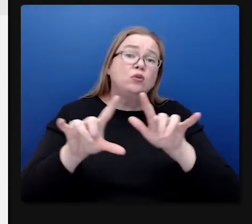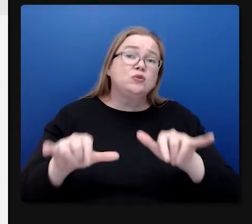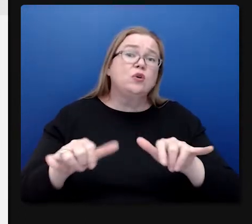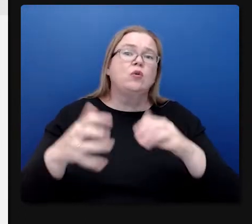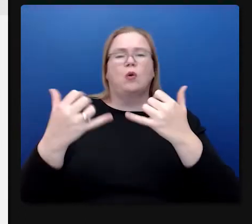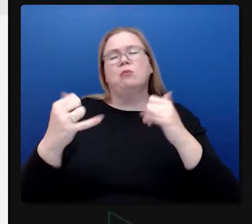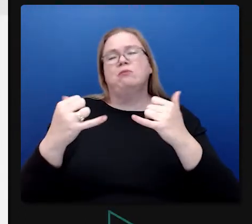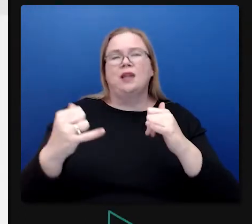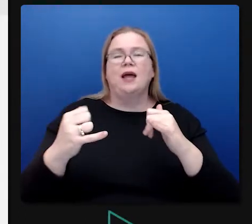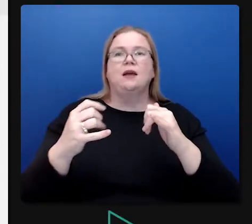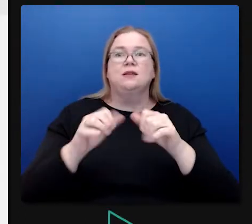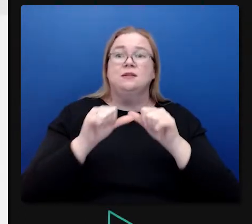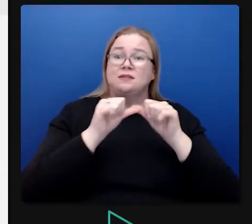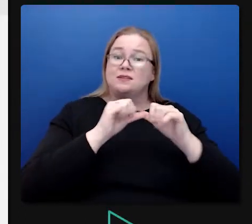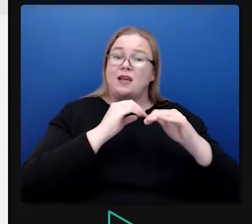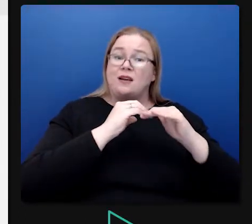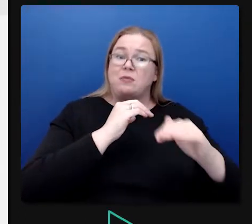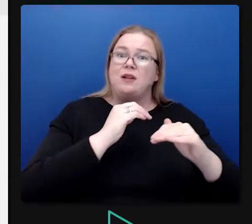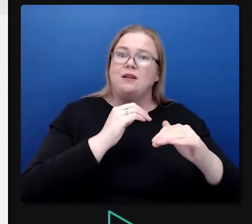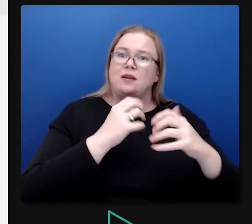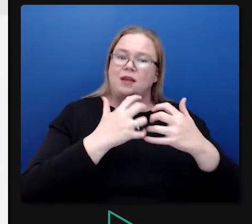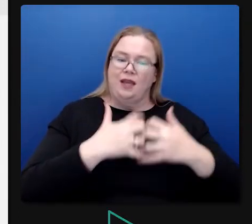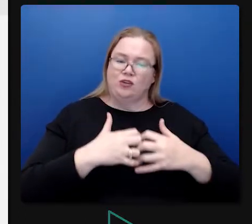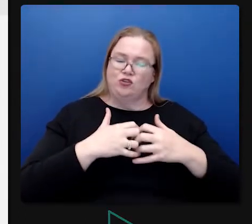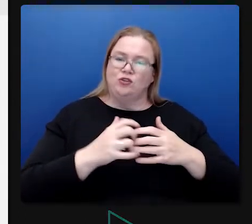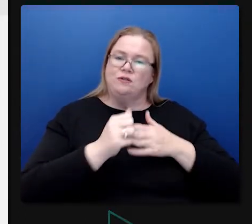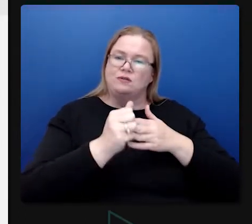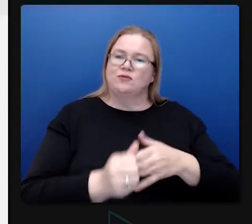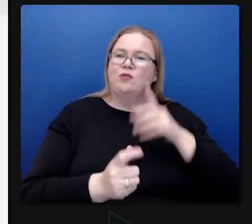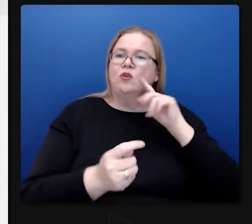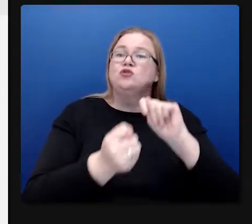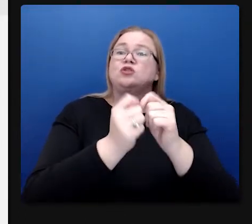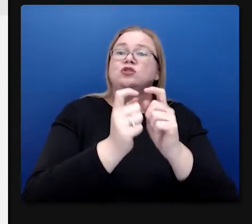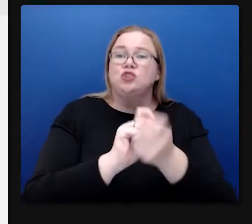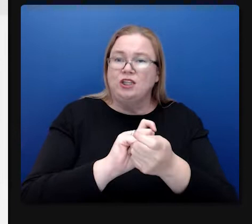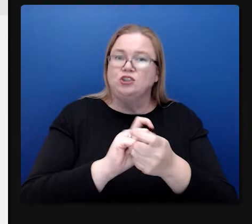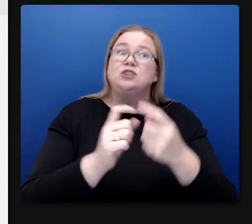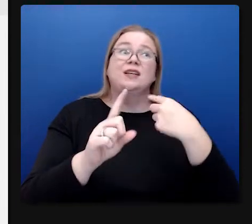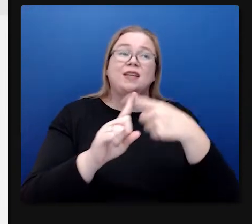play is also a sustainability engine for change. It keeps things positive.